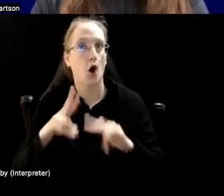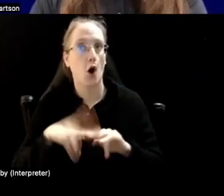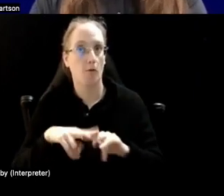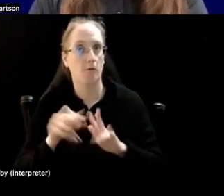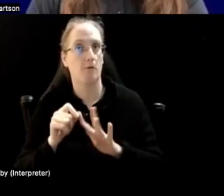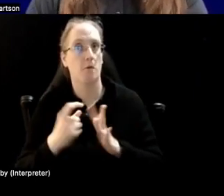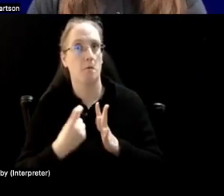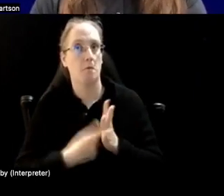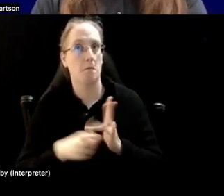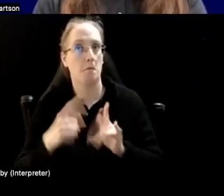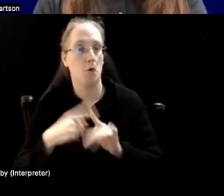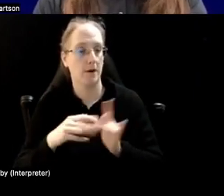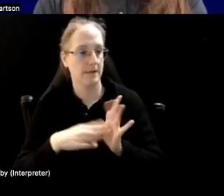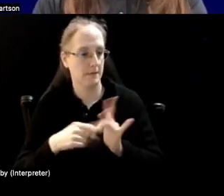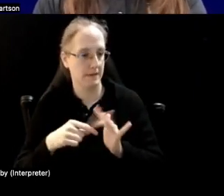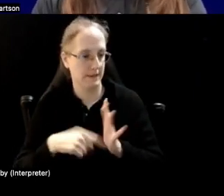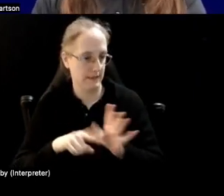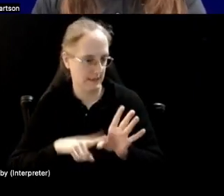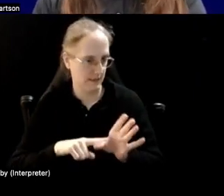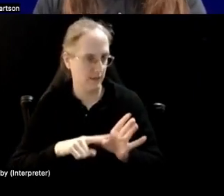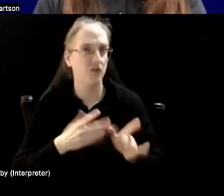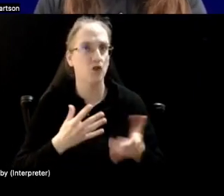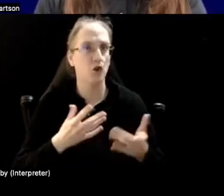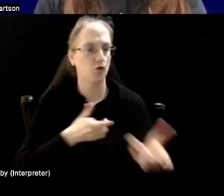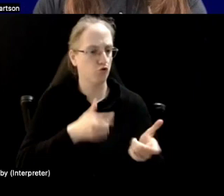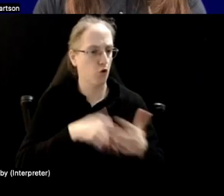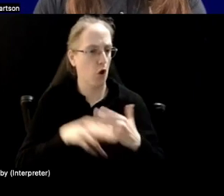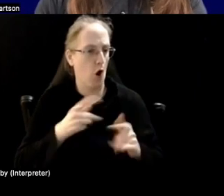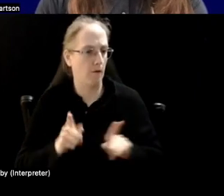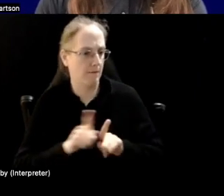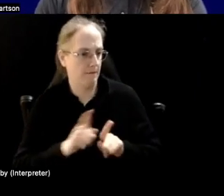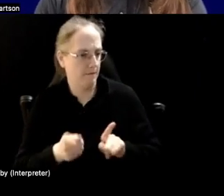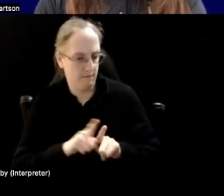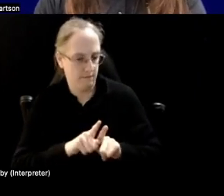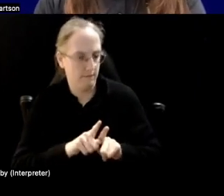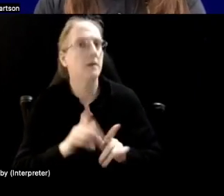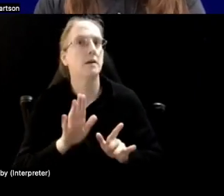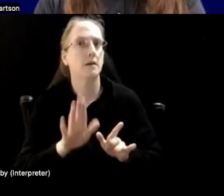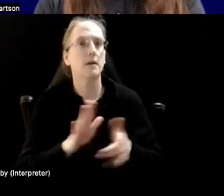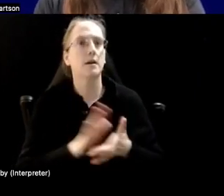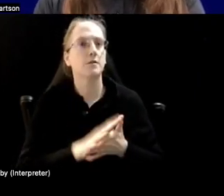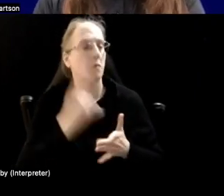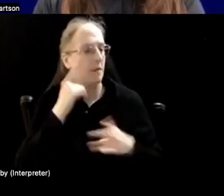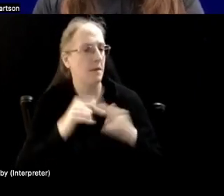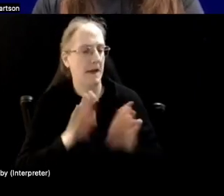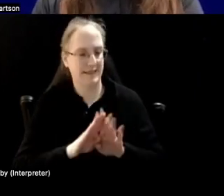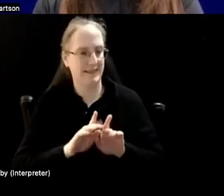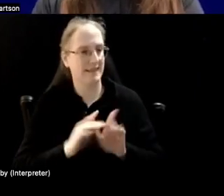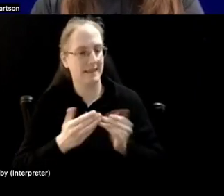could also be, we look at it as distance as well. So, the closeness or distance from each other in